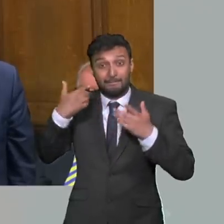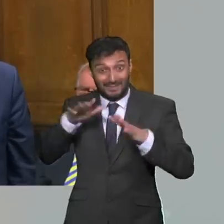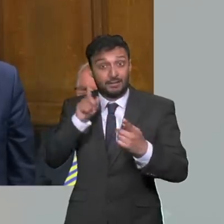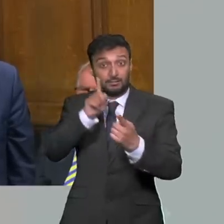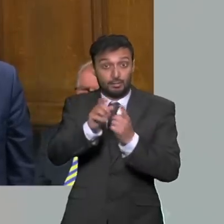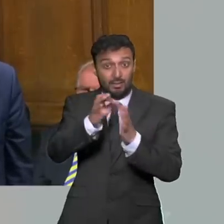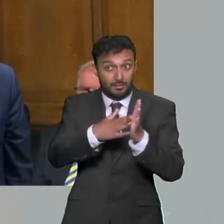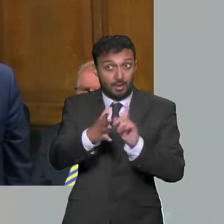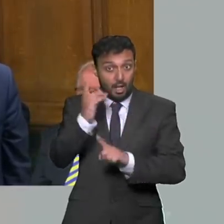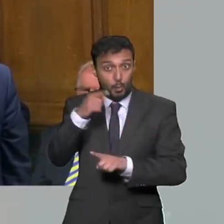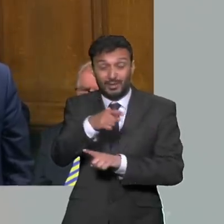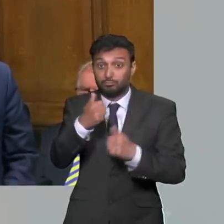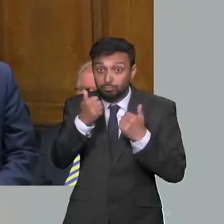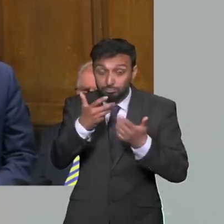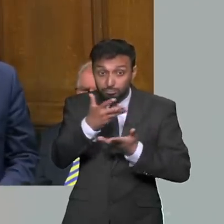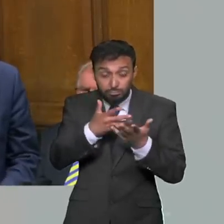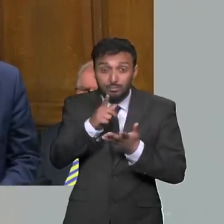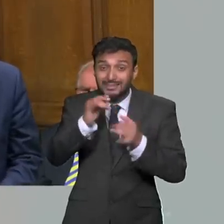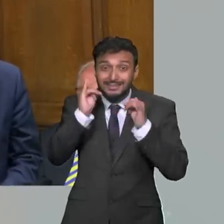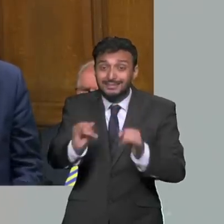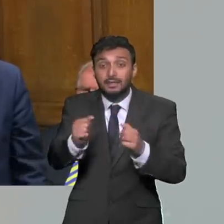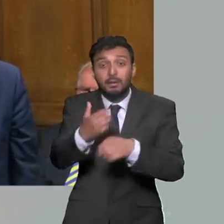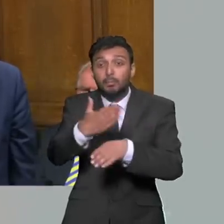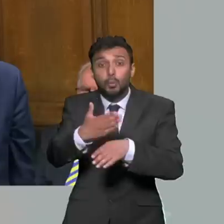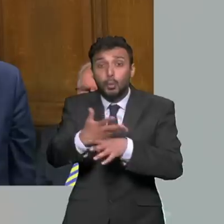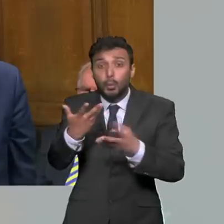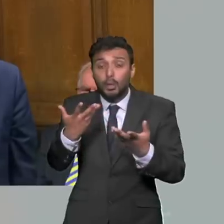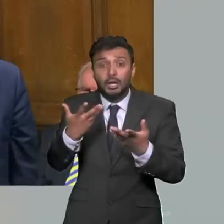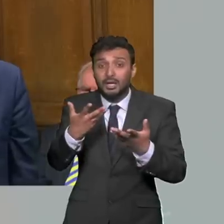we face bureaucracy that is preventing the Foreign, Commonwealth and Development Office